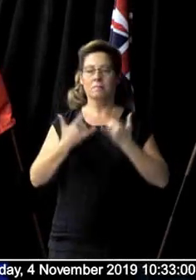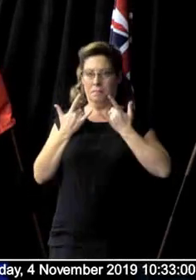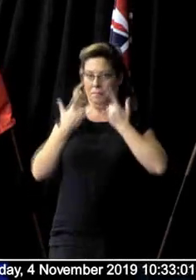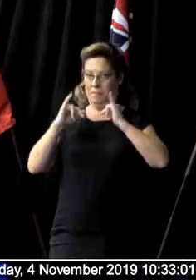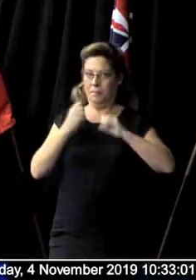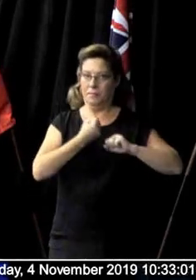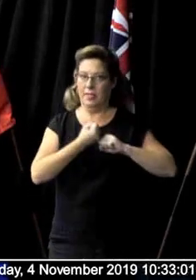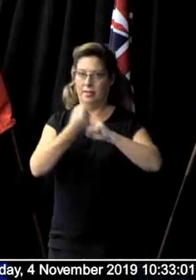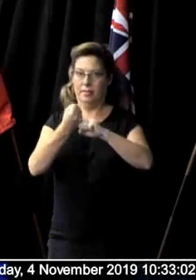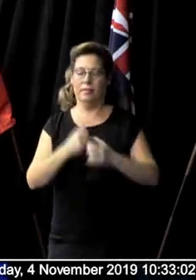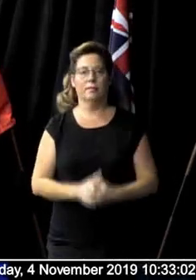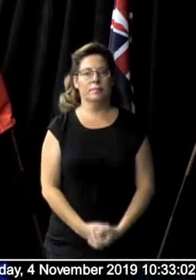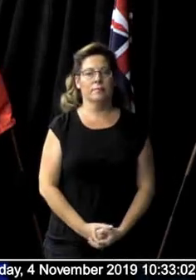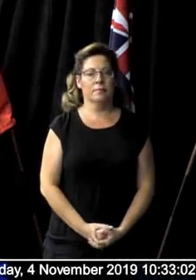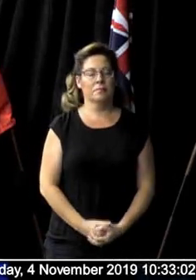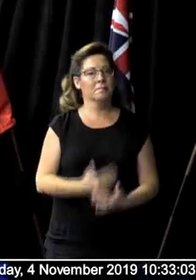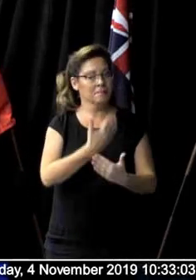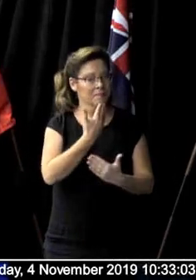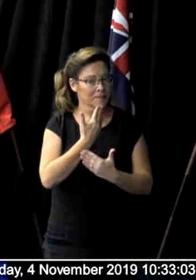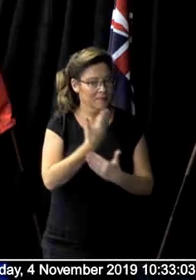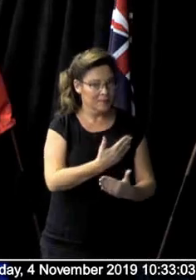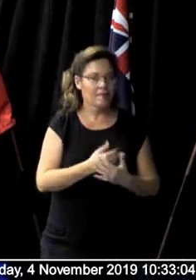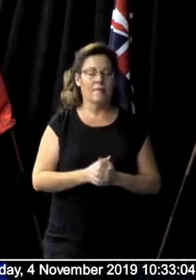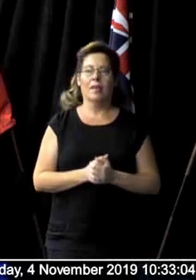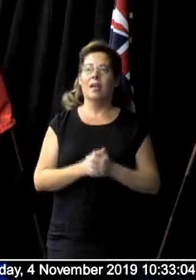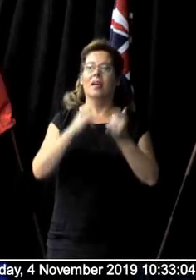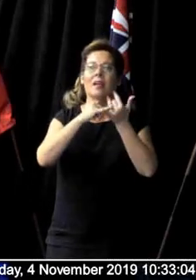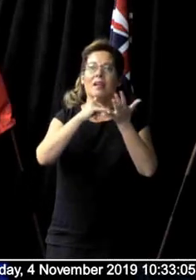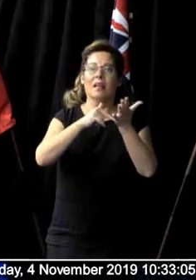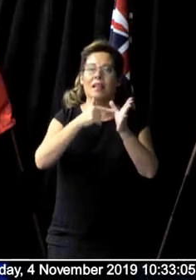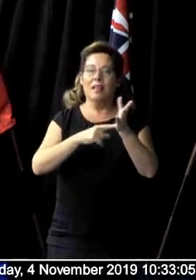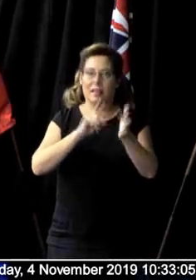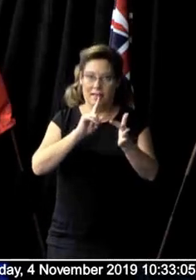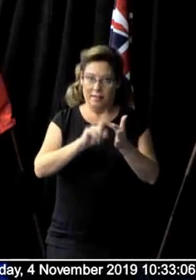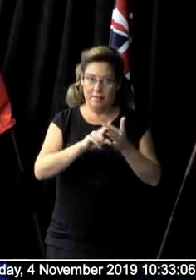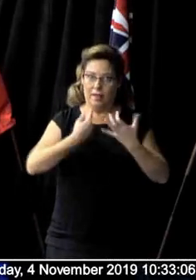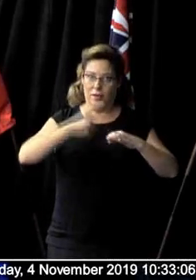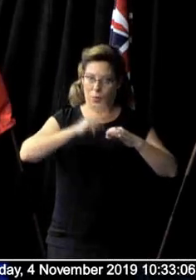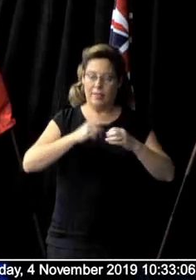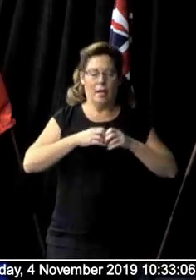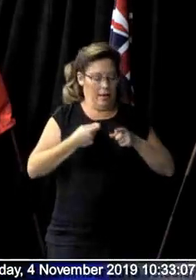I should indicate that the State of Queensland has been given leave to appear today. MS McMILLAN: Yes, thank you. COMMISSIONER SACKVILLE: Thank you. Yes.